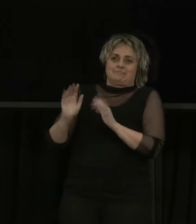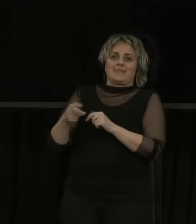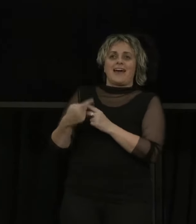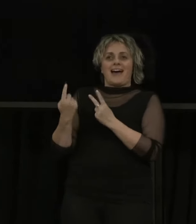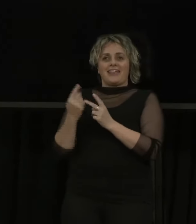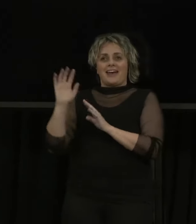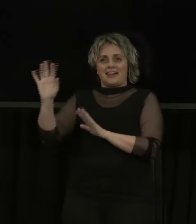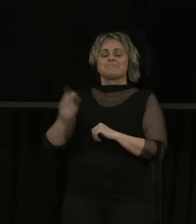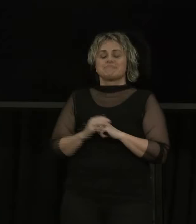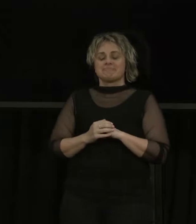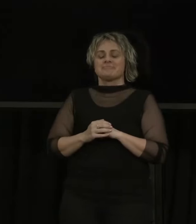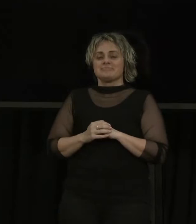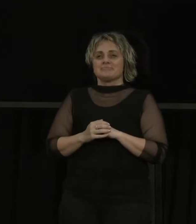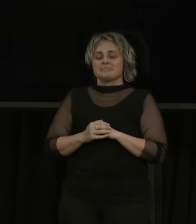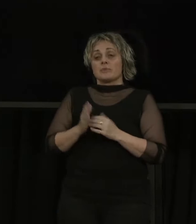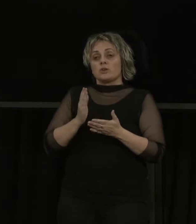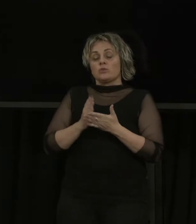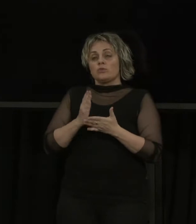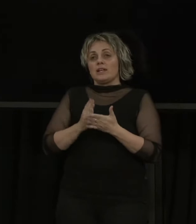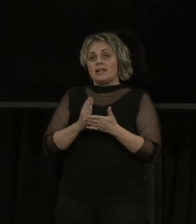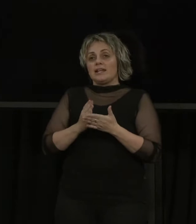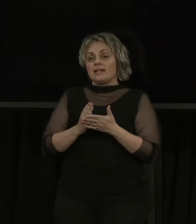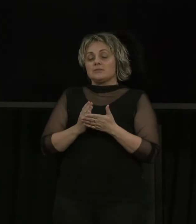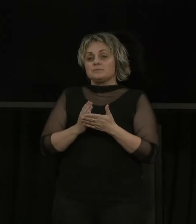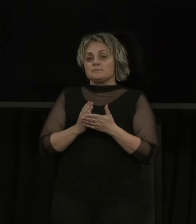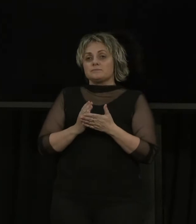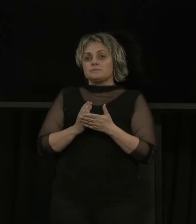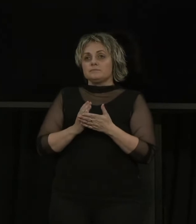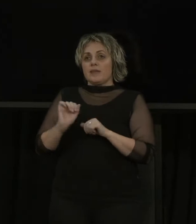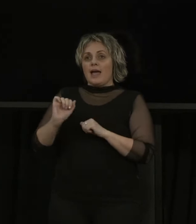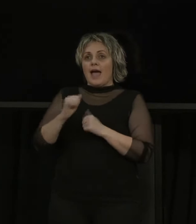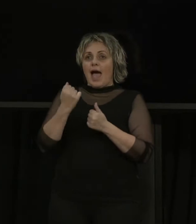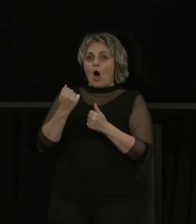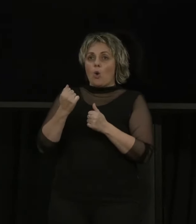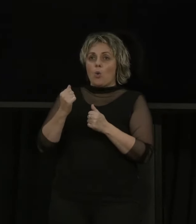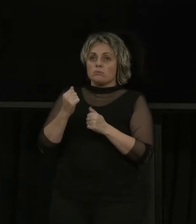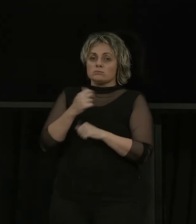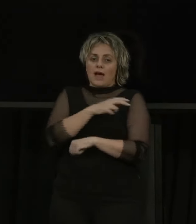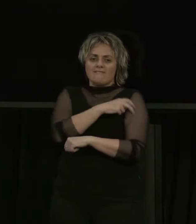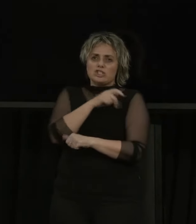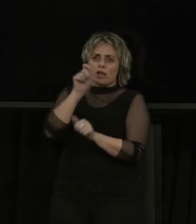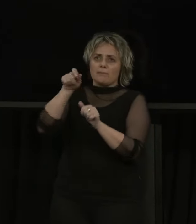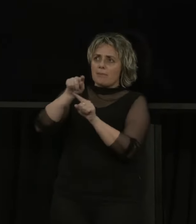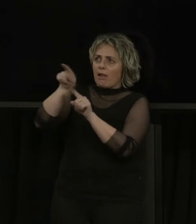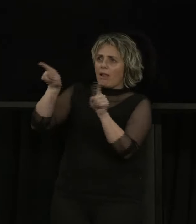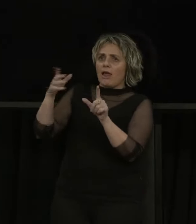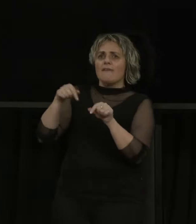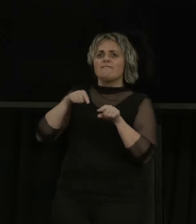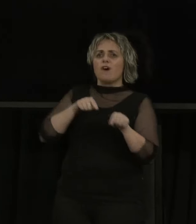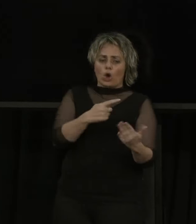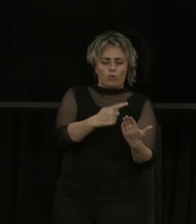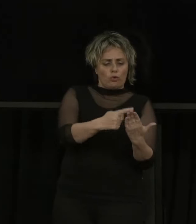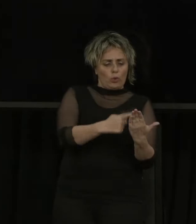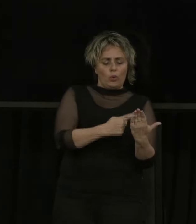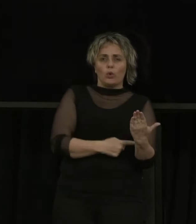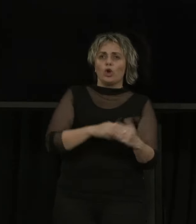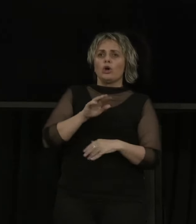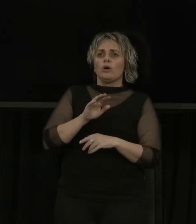decisions around that.